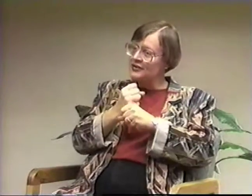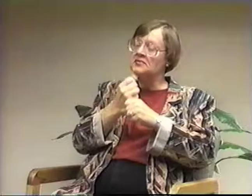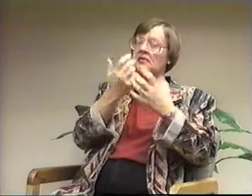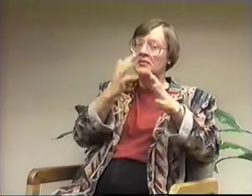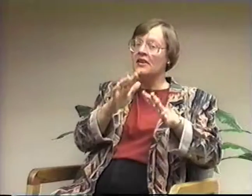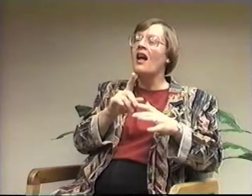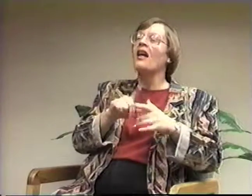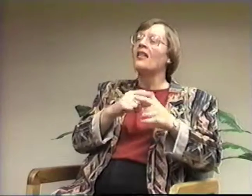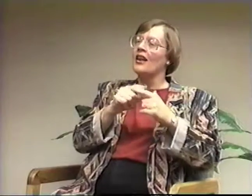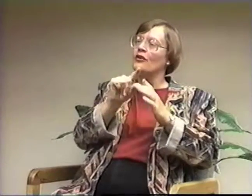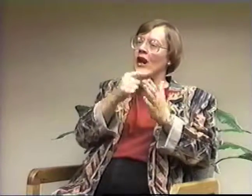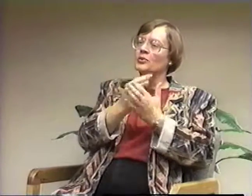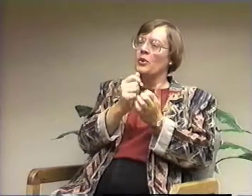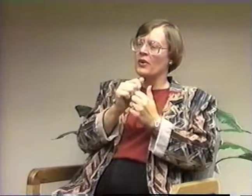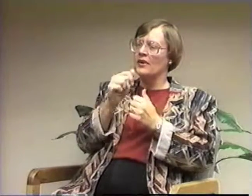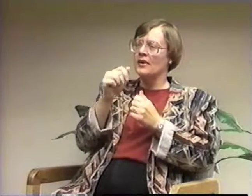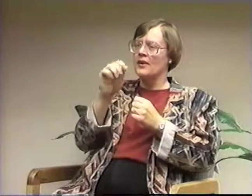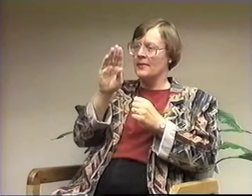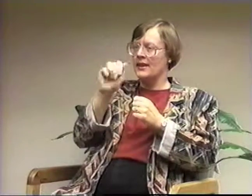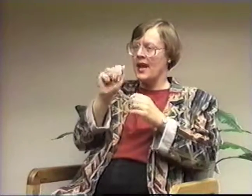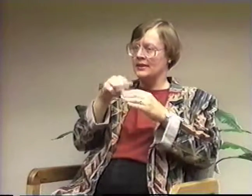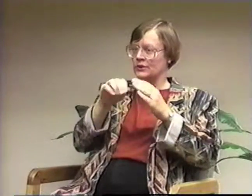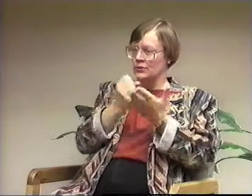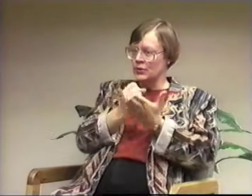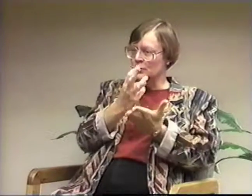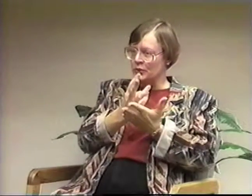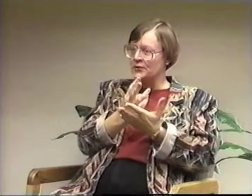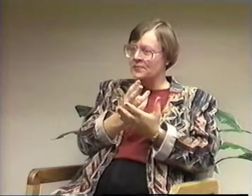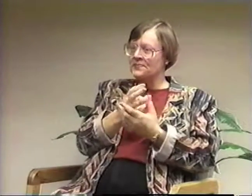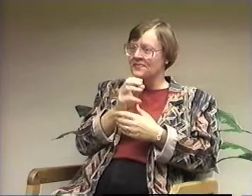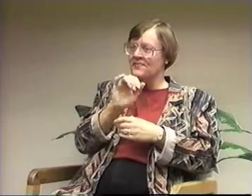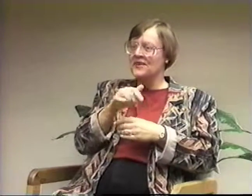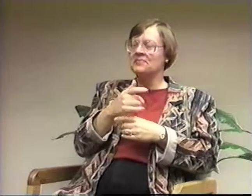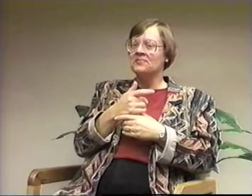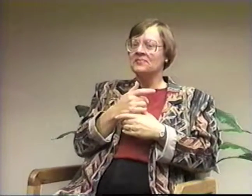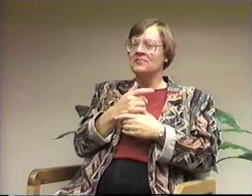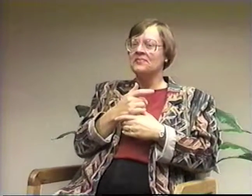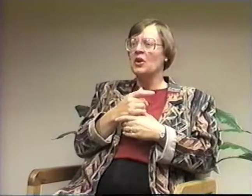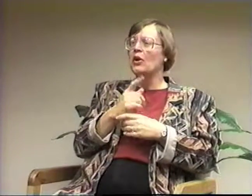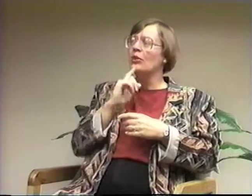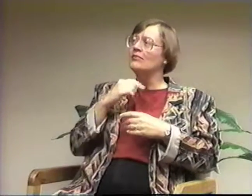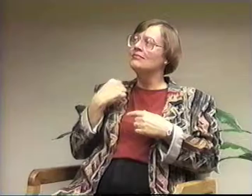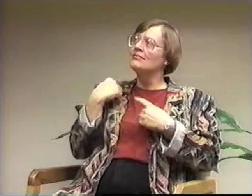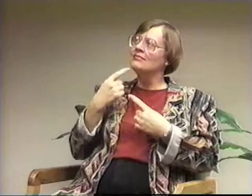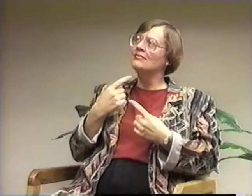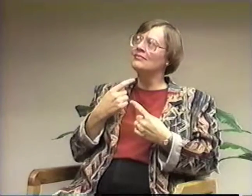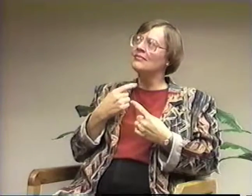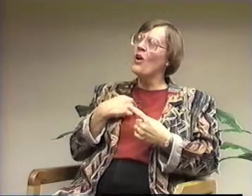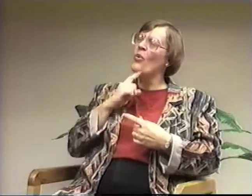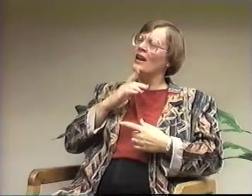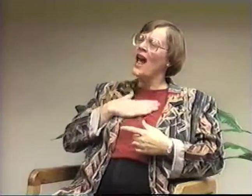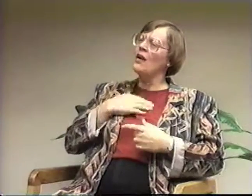for four years and I finished with a B.A. in social work.